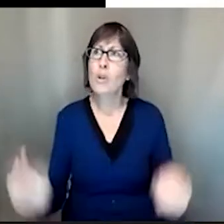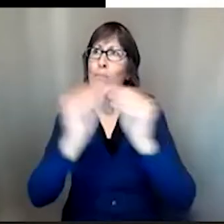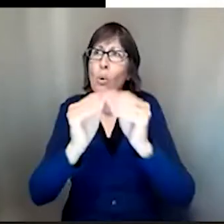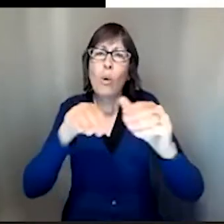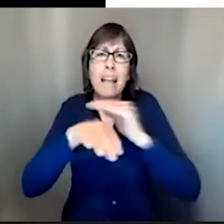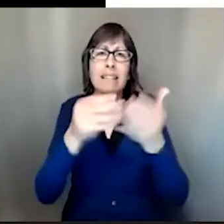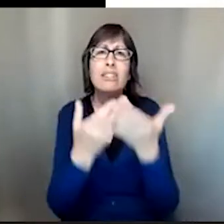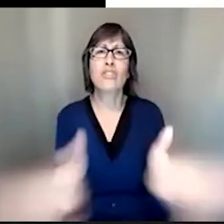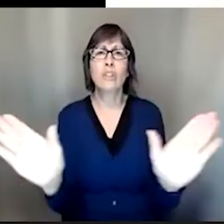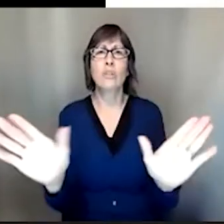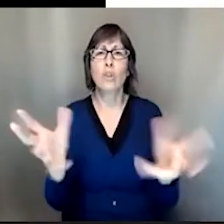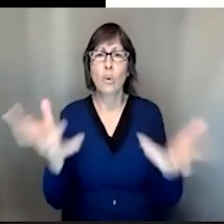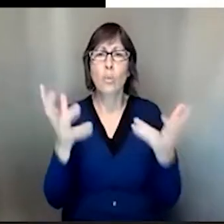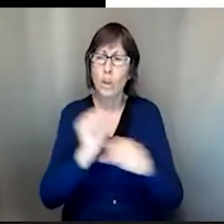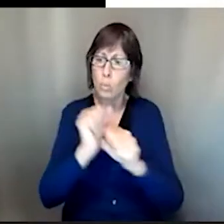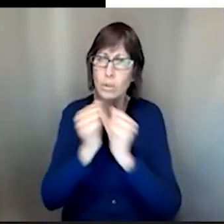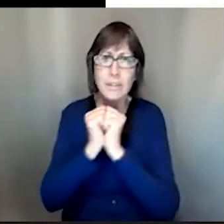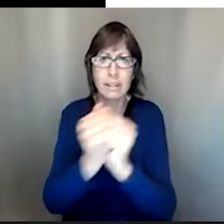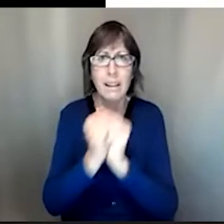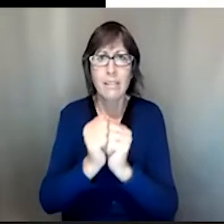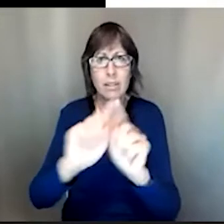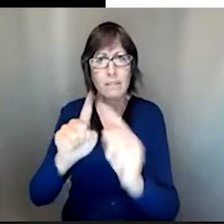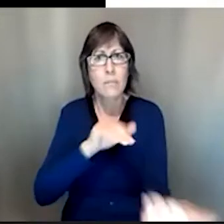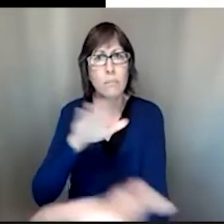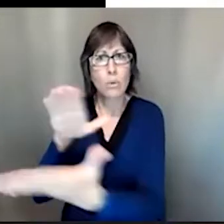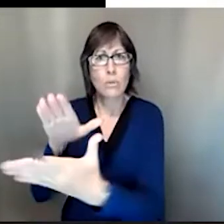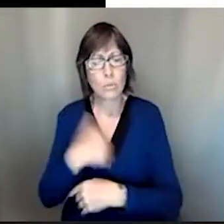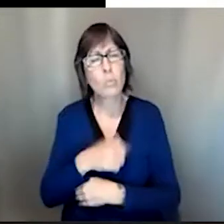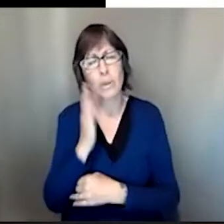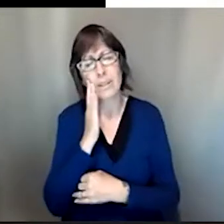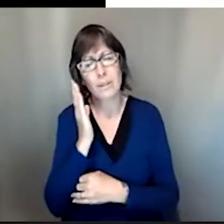working with applicants in various ways. We acknowledge that we still have a lot of work